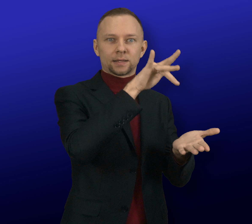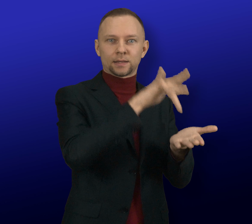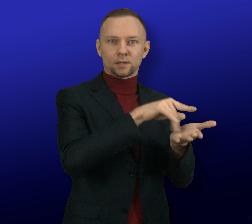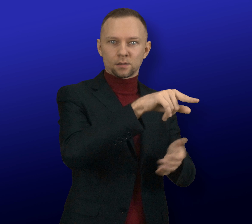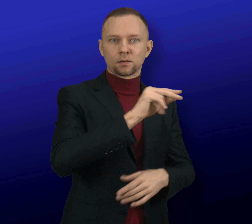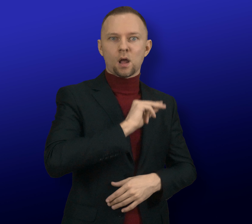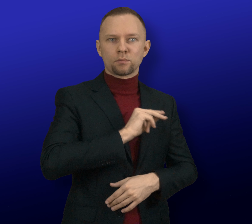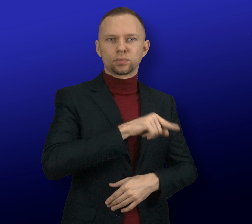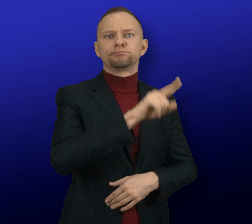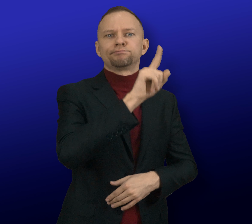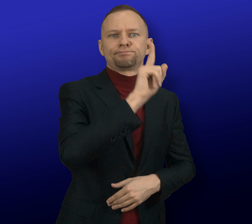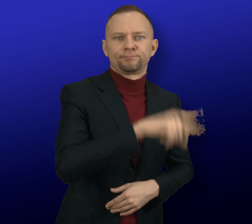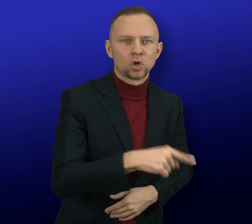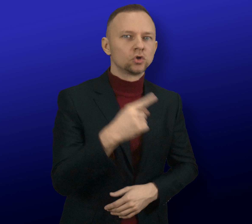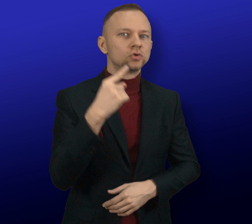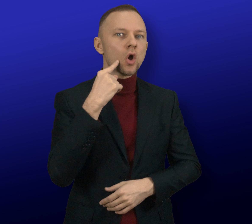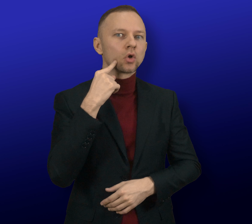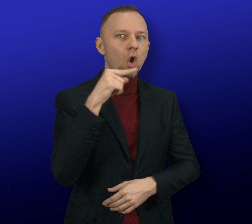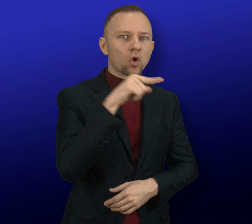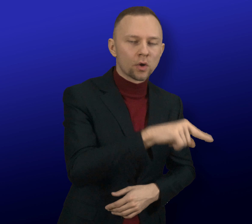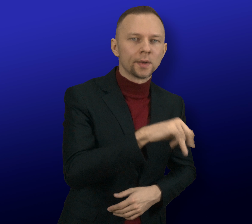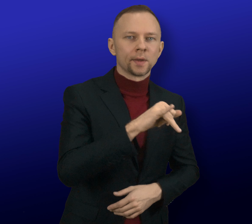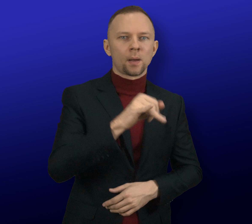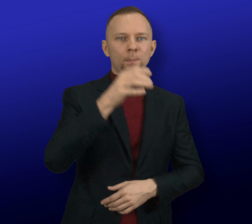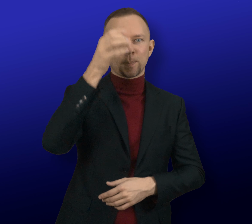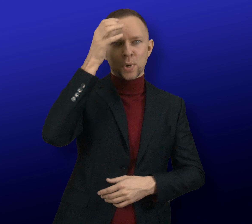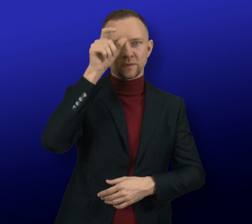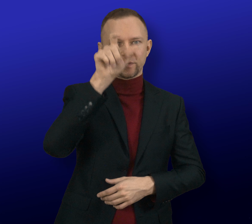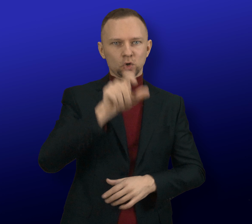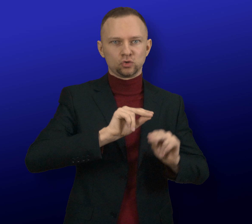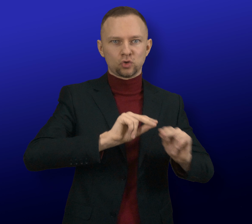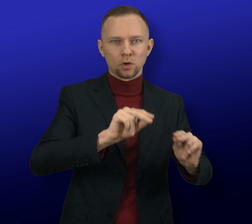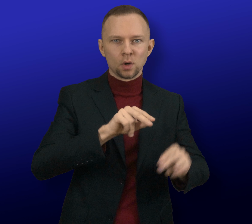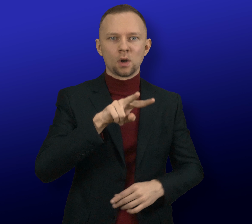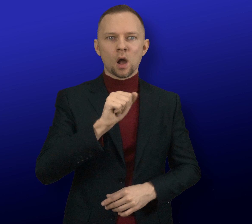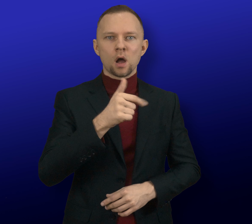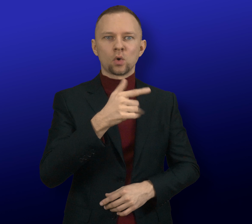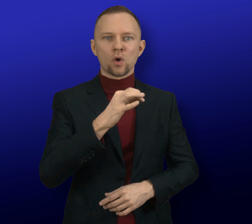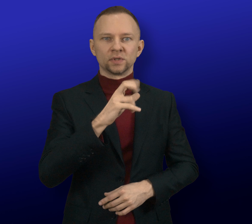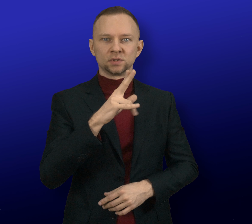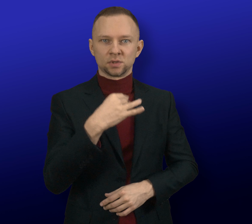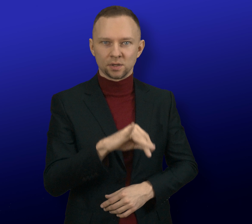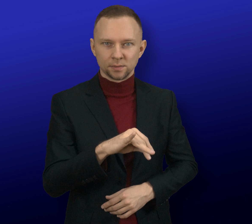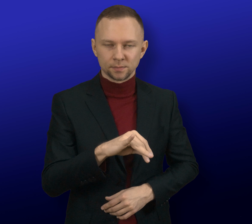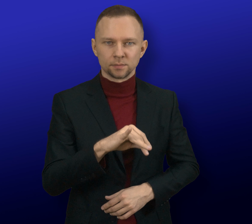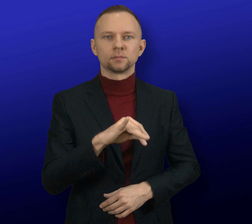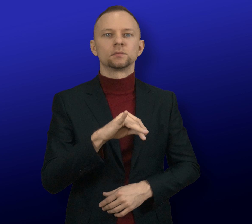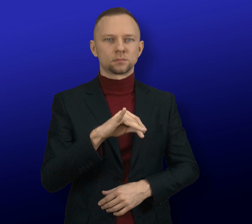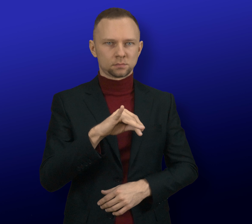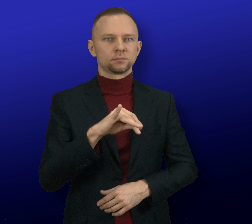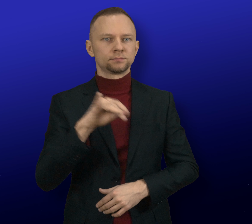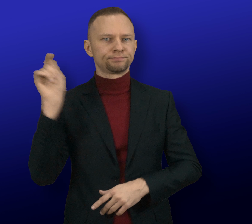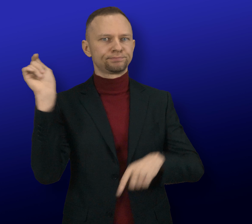To this center, where S.I. also worked. Sokolov and professor N.M. Lagovsky,